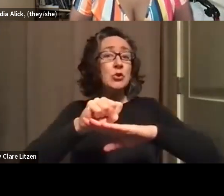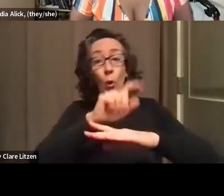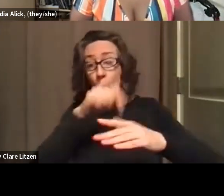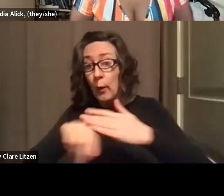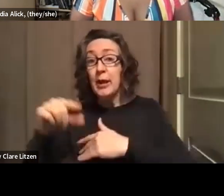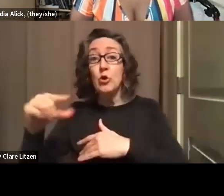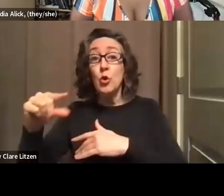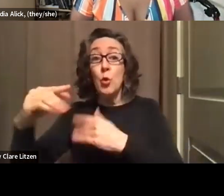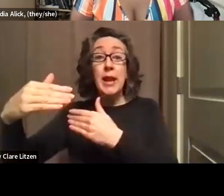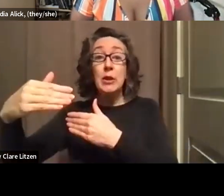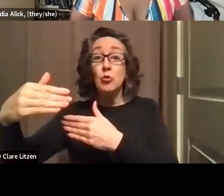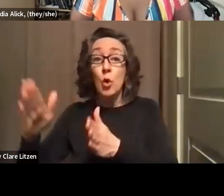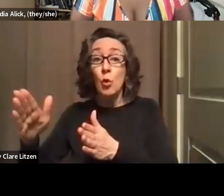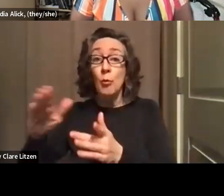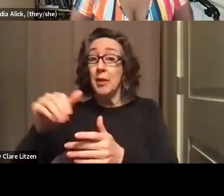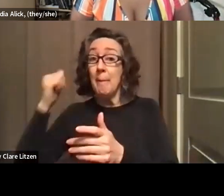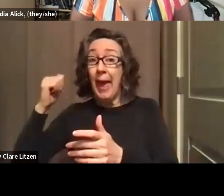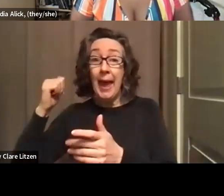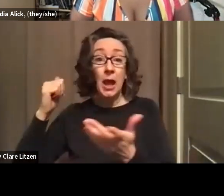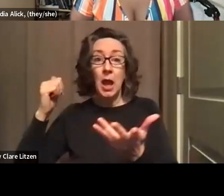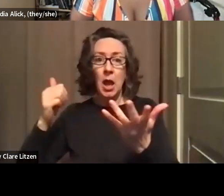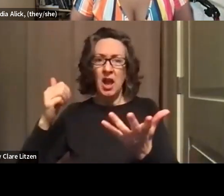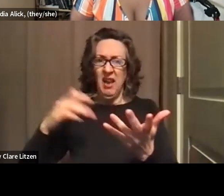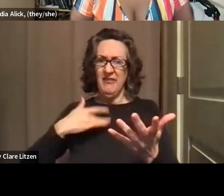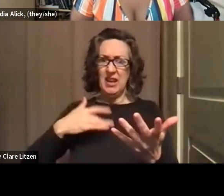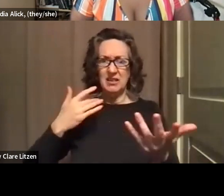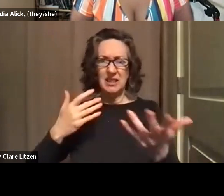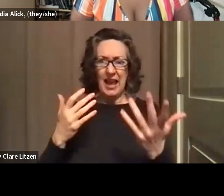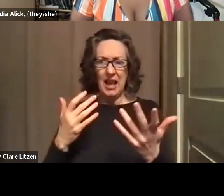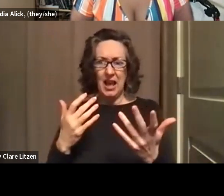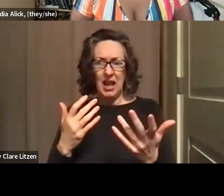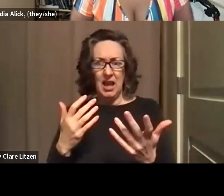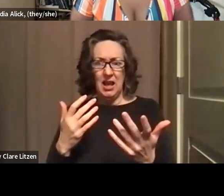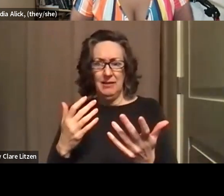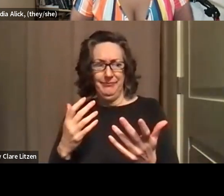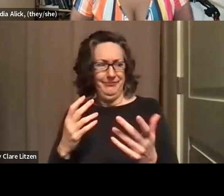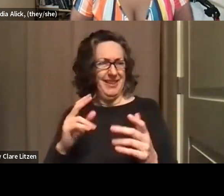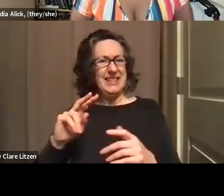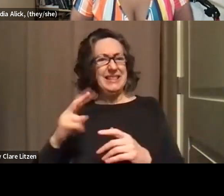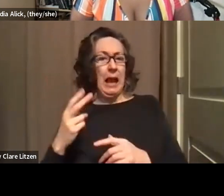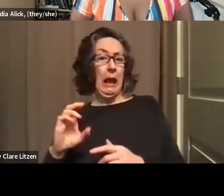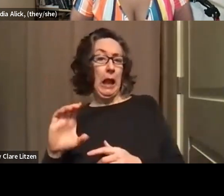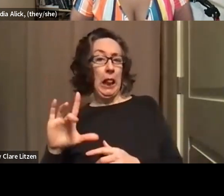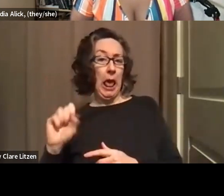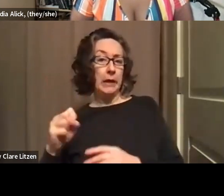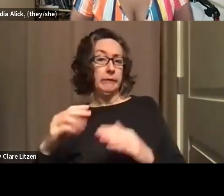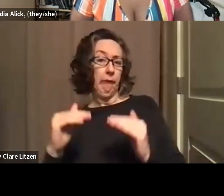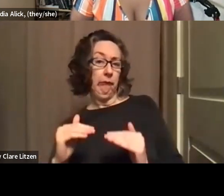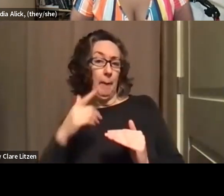it can feel almost like a second-class artist in certain ways. But we just role with the punches.